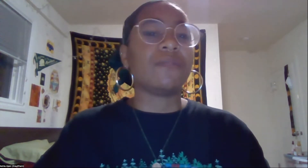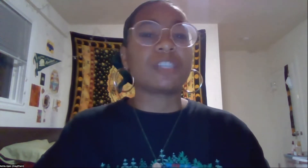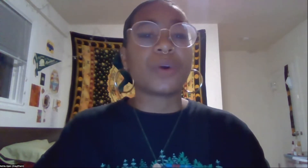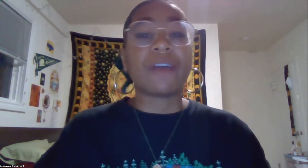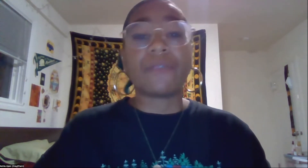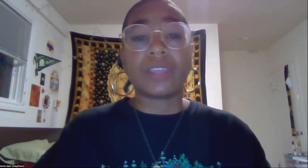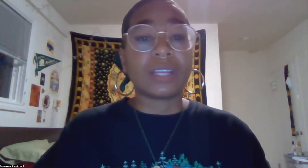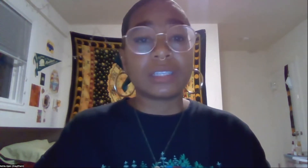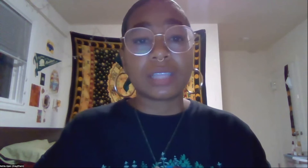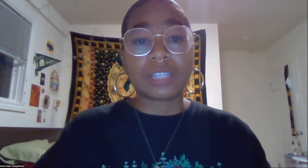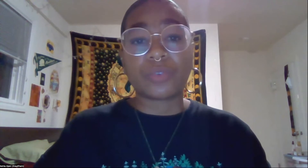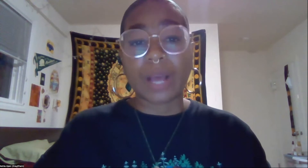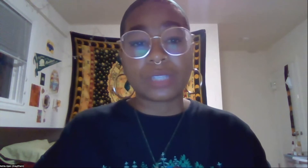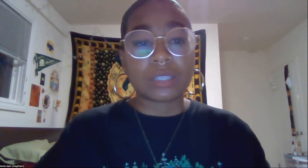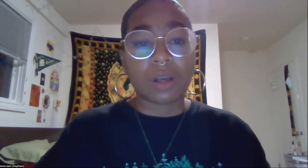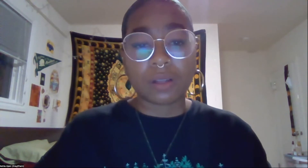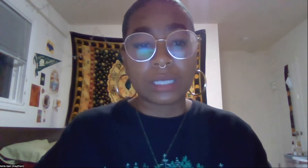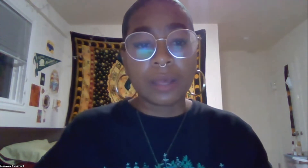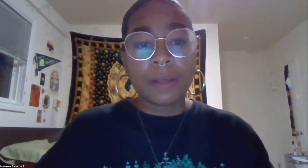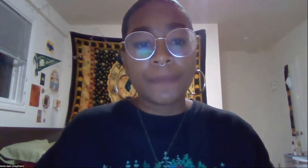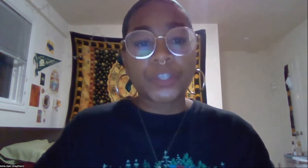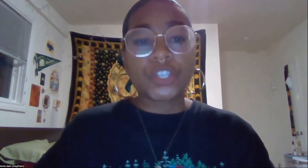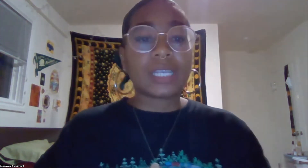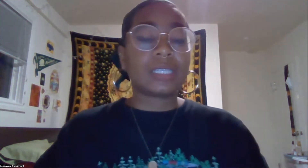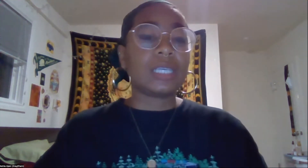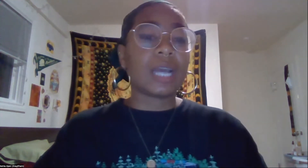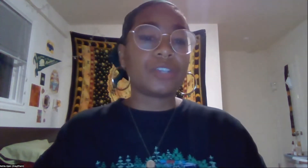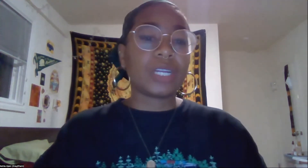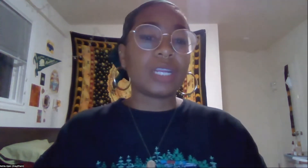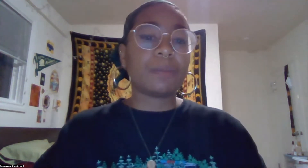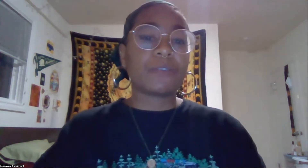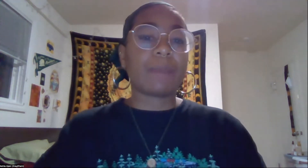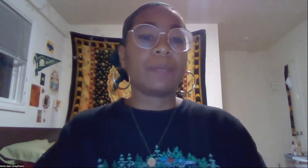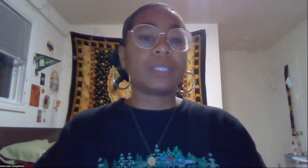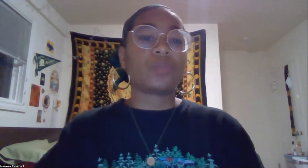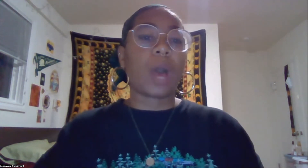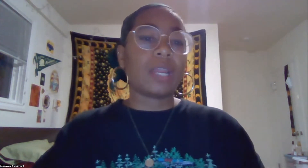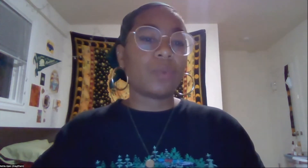invisible everythingness that surrounds us just as the dehydrated hips of hibiscus widened